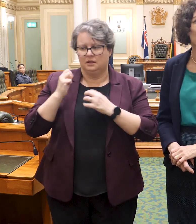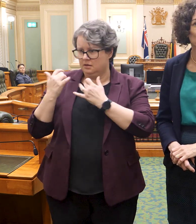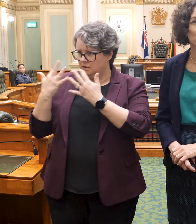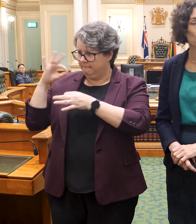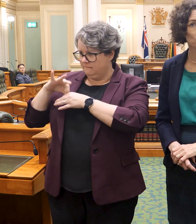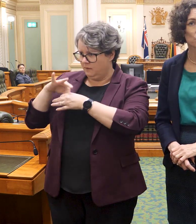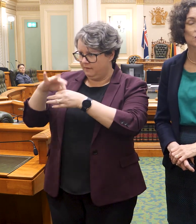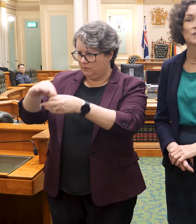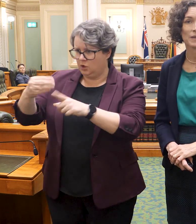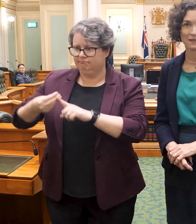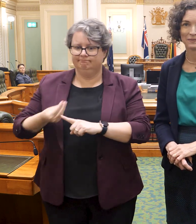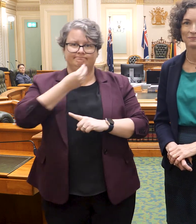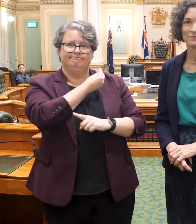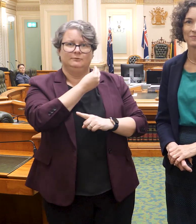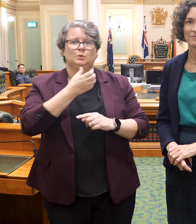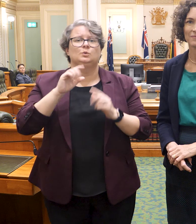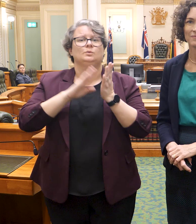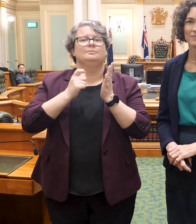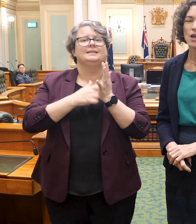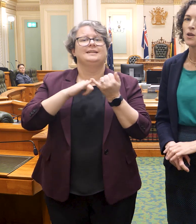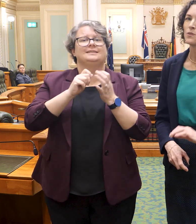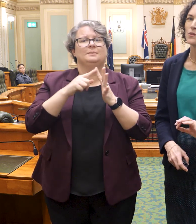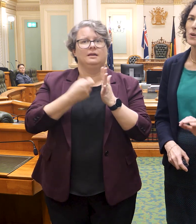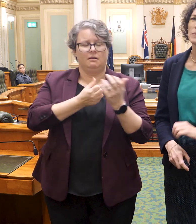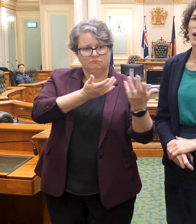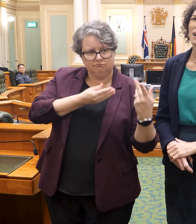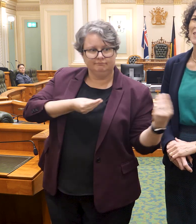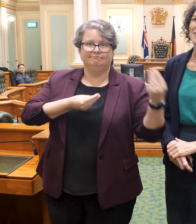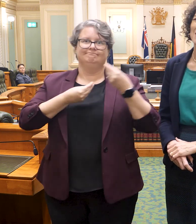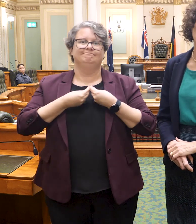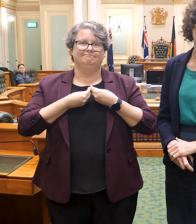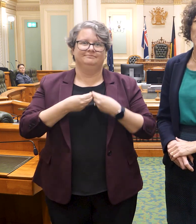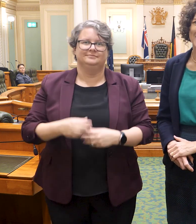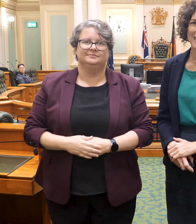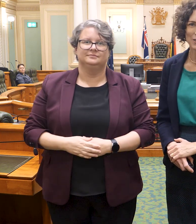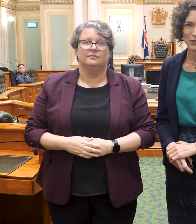number of votes to the speaker. The Whip’s part is all written into the